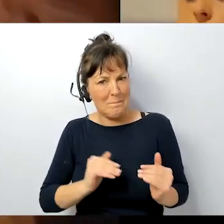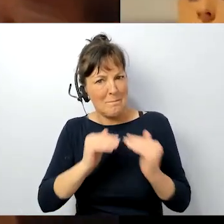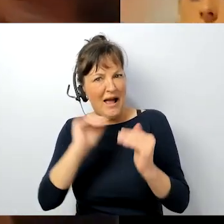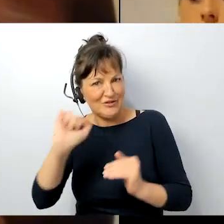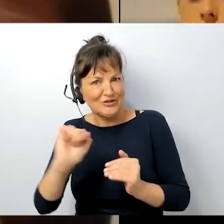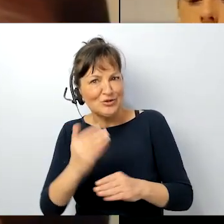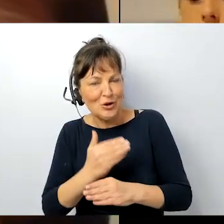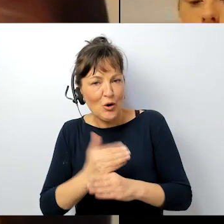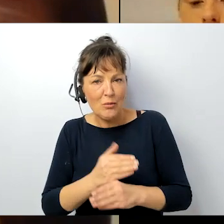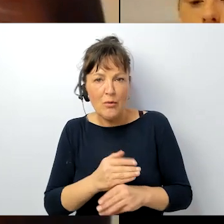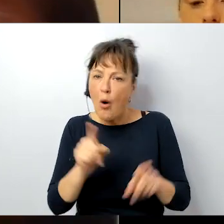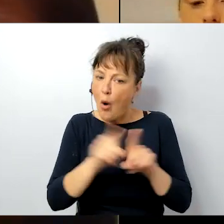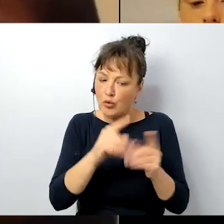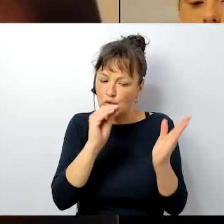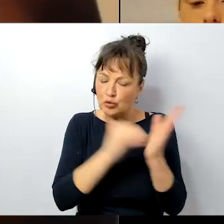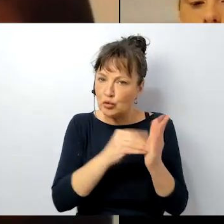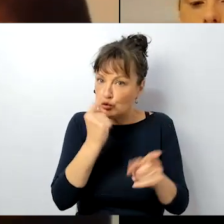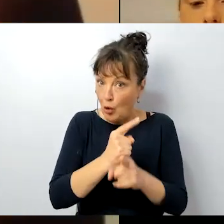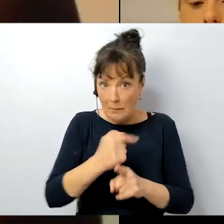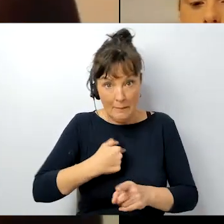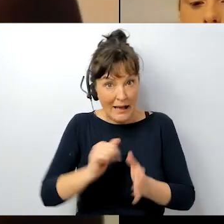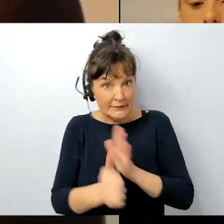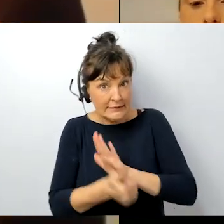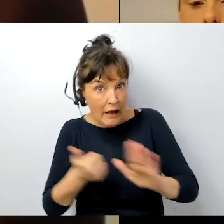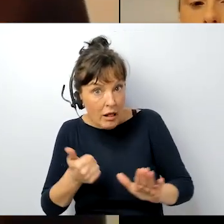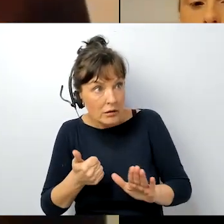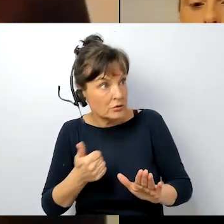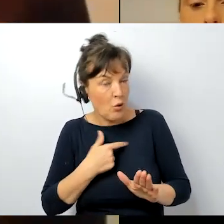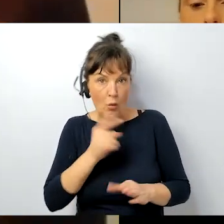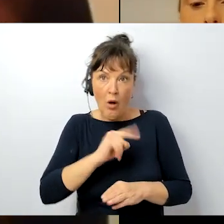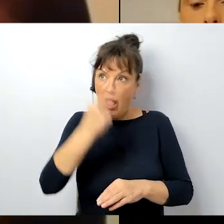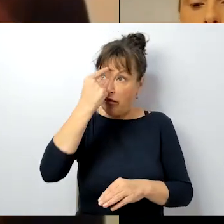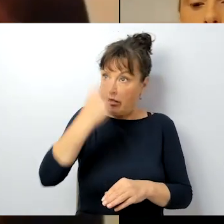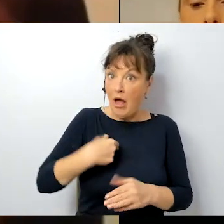good fit for the job. You're also linking in your skills and your strengths and what you're good at